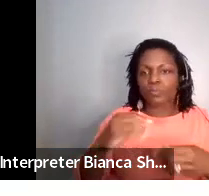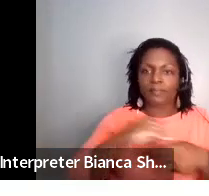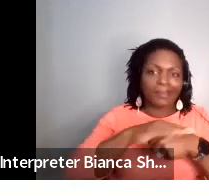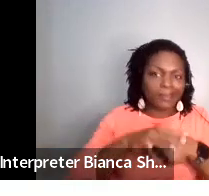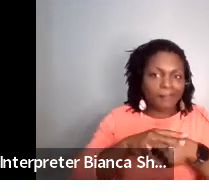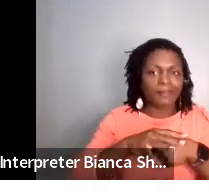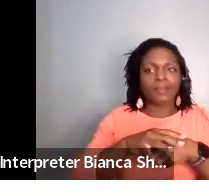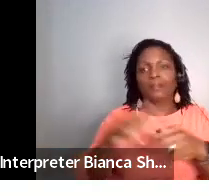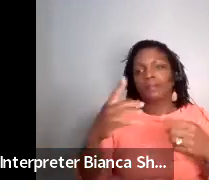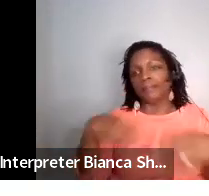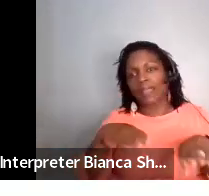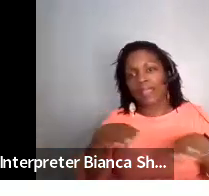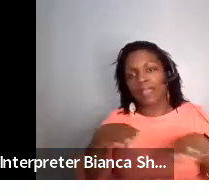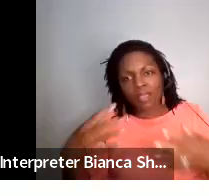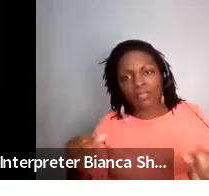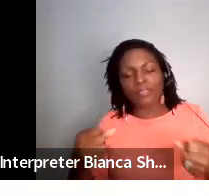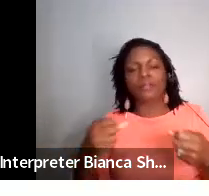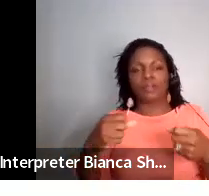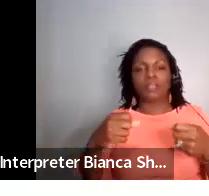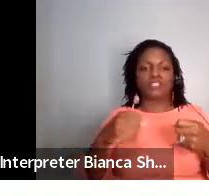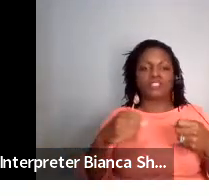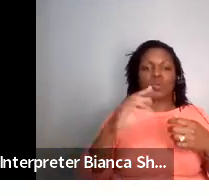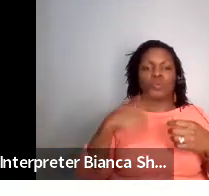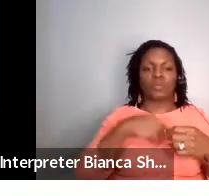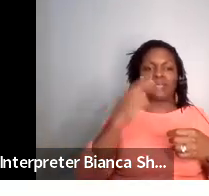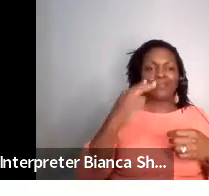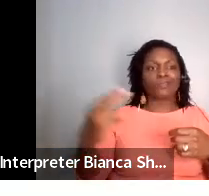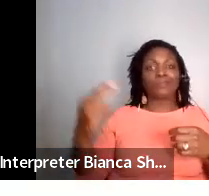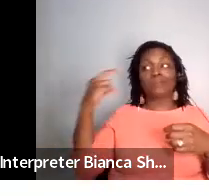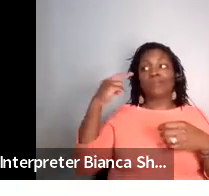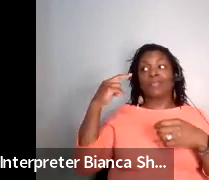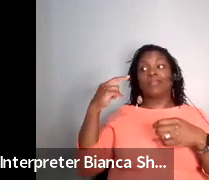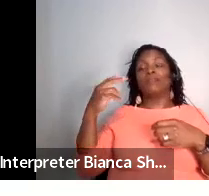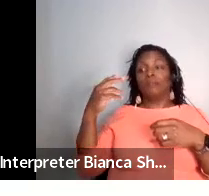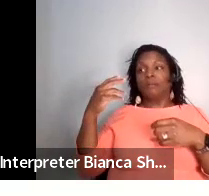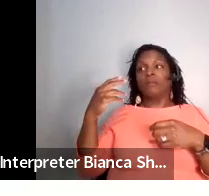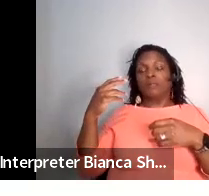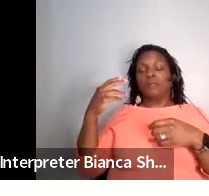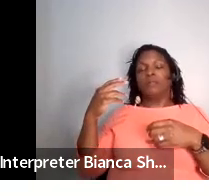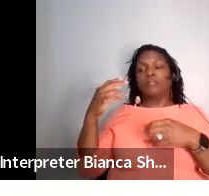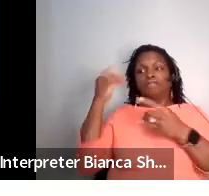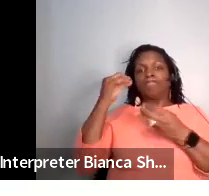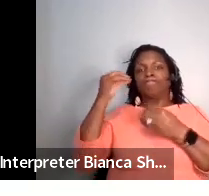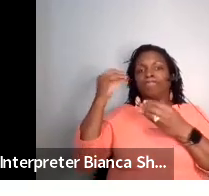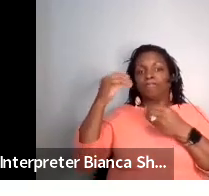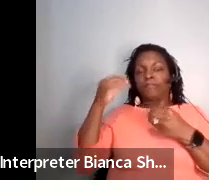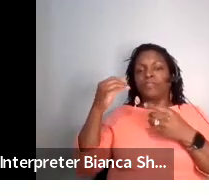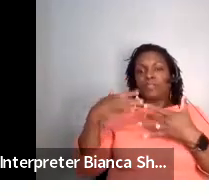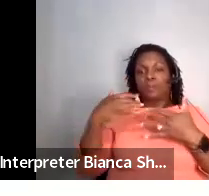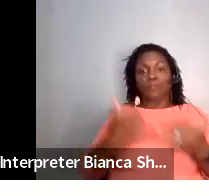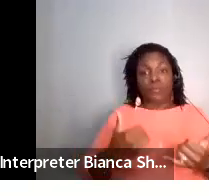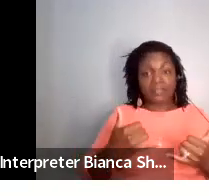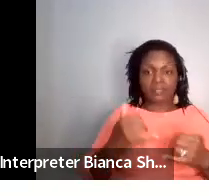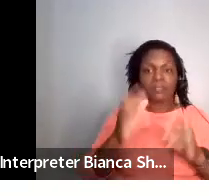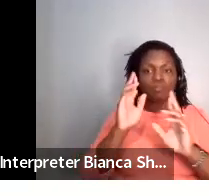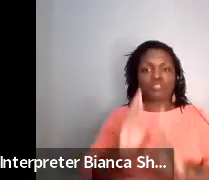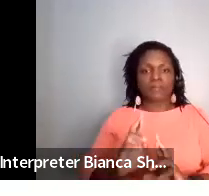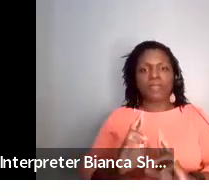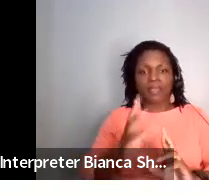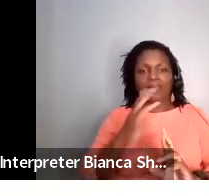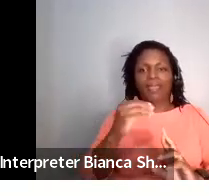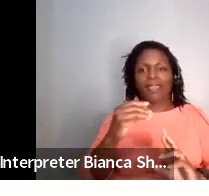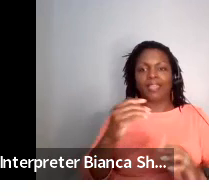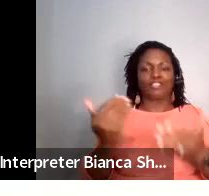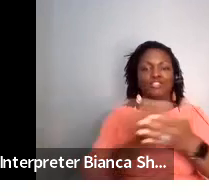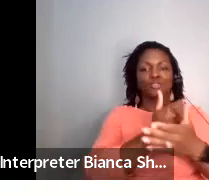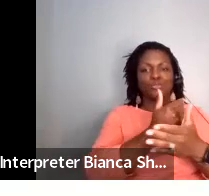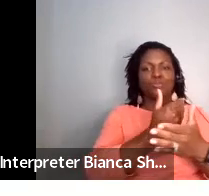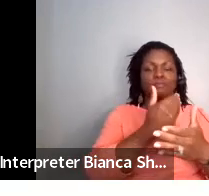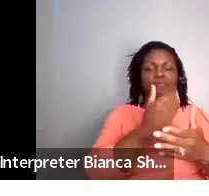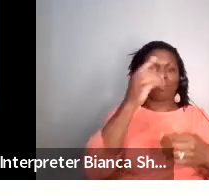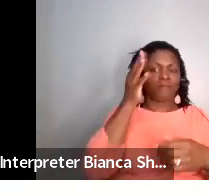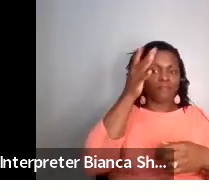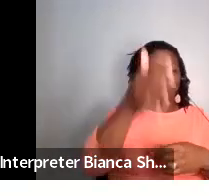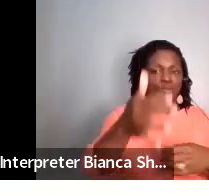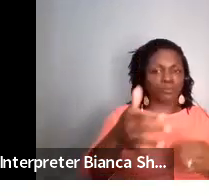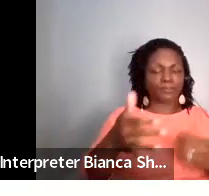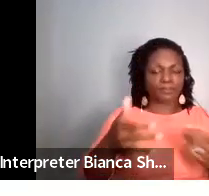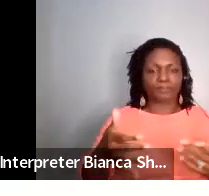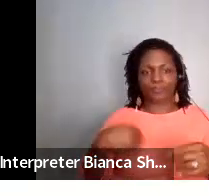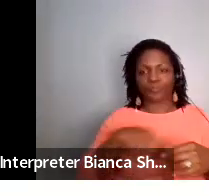Our theme for this year is reflecting on our paths respecting our present and renewing our future, and recognizing that we have all been through a journey for the past few years, and how this has impacted us, and how it has